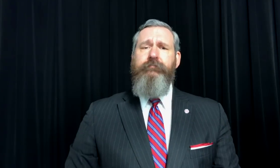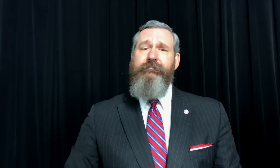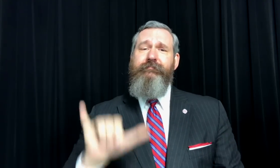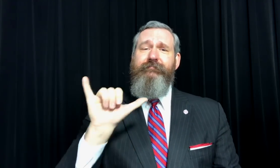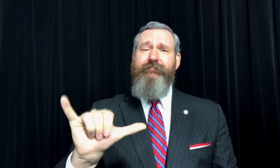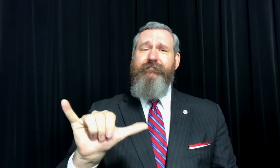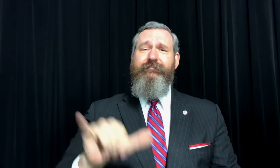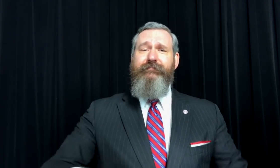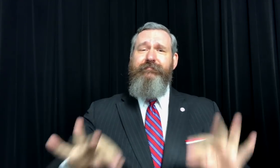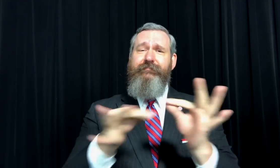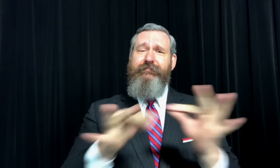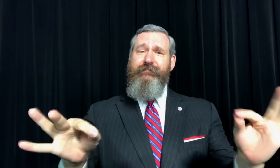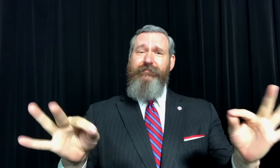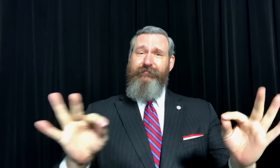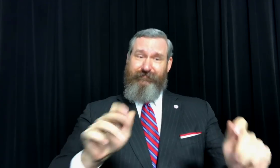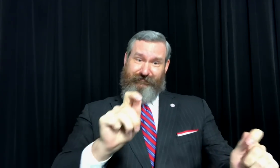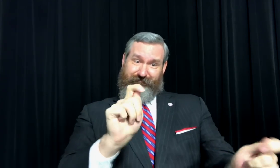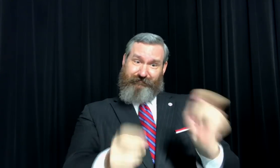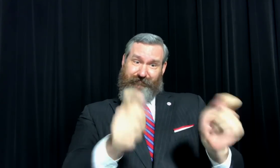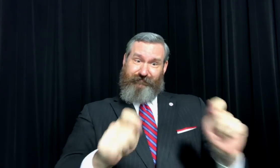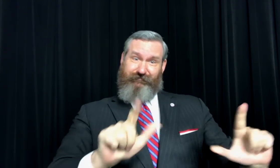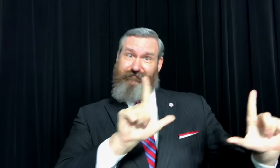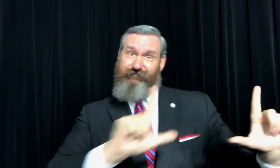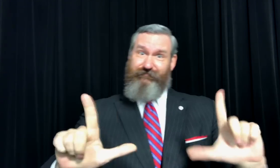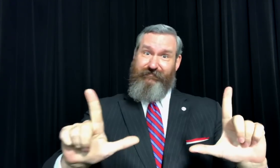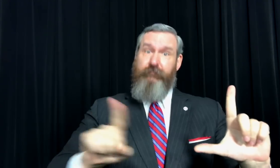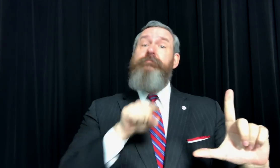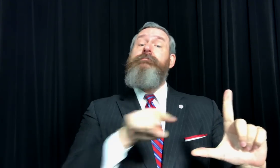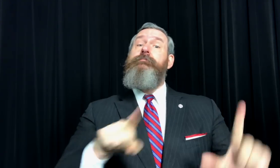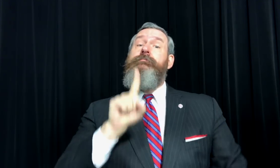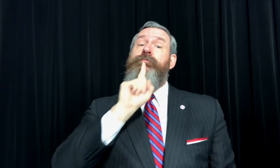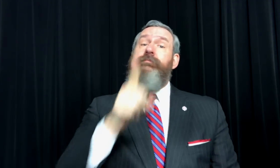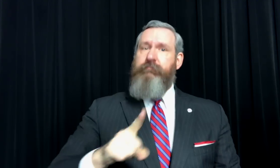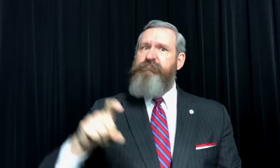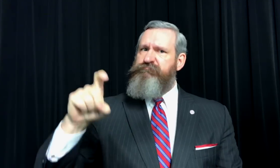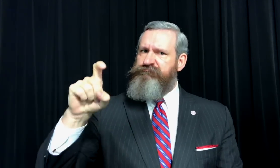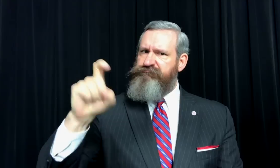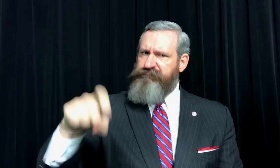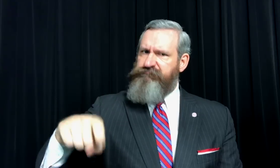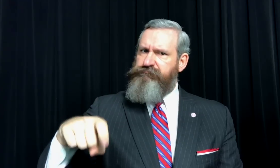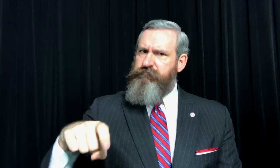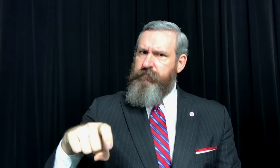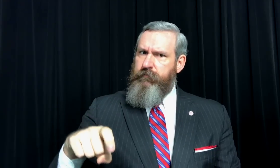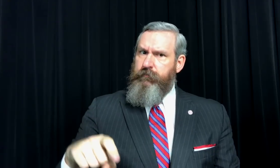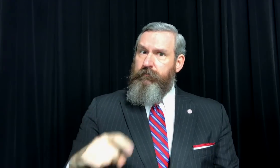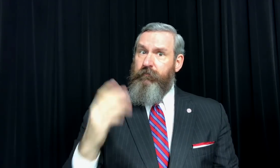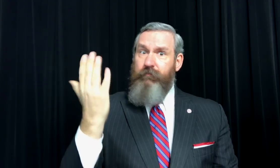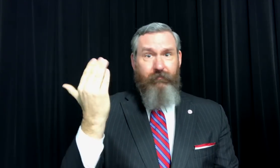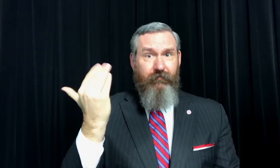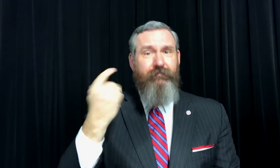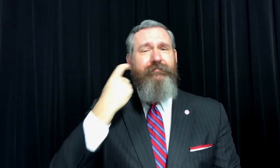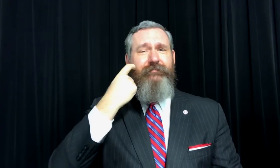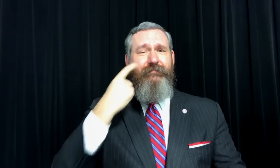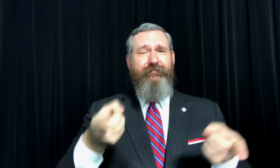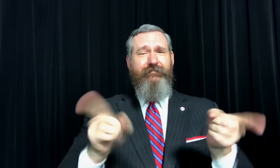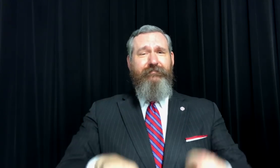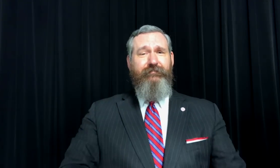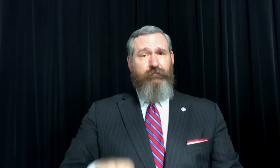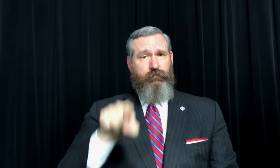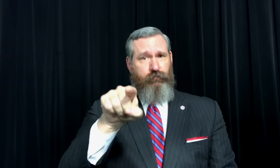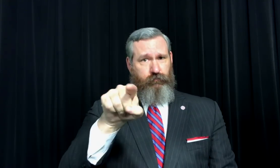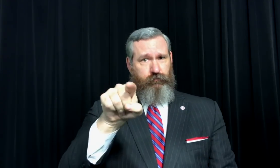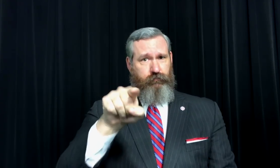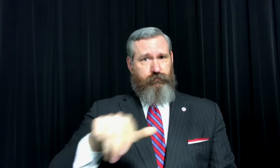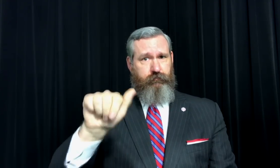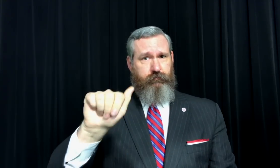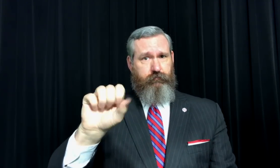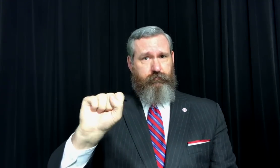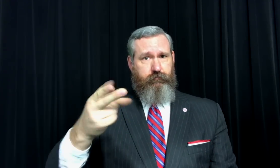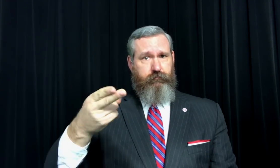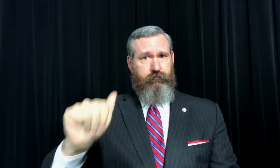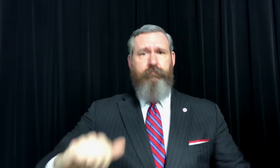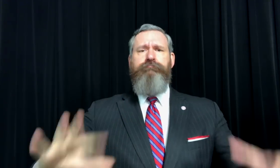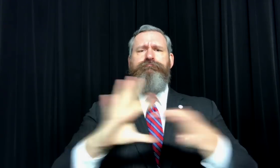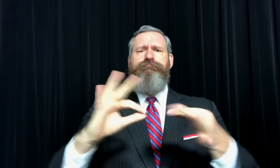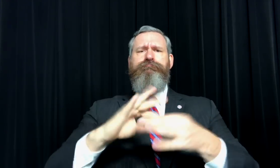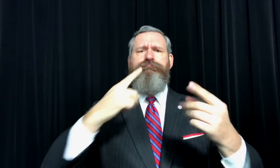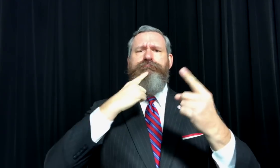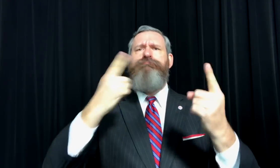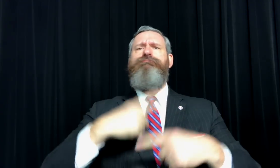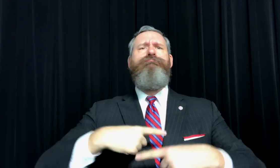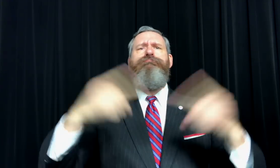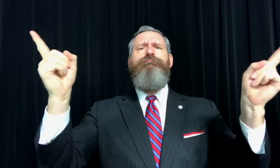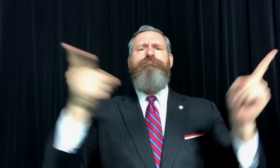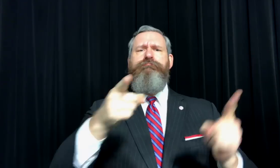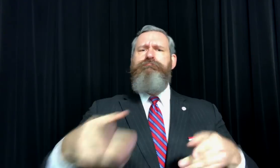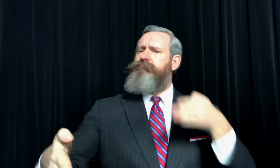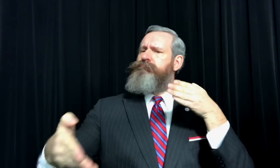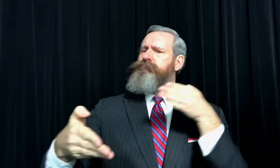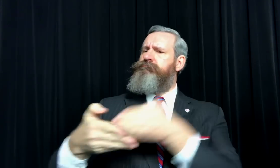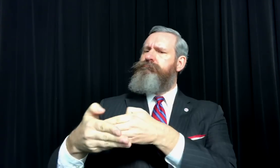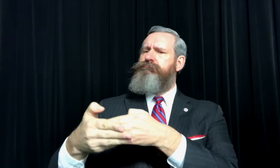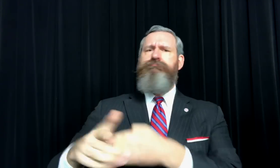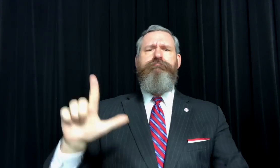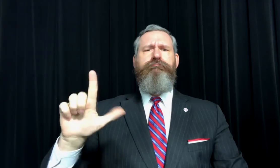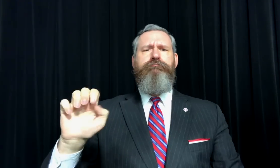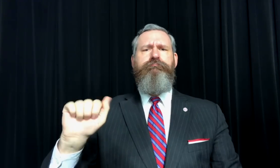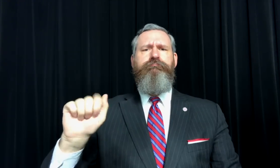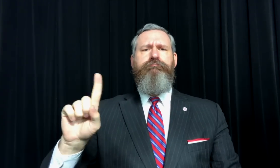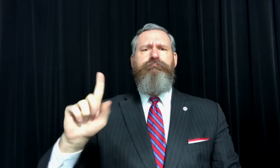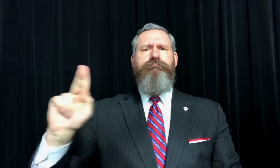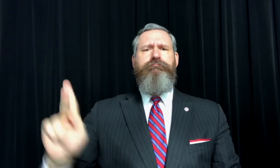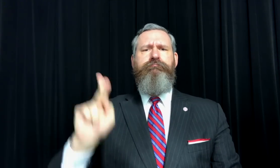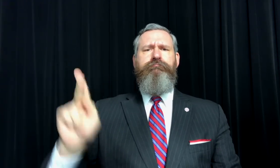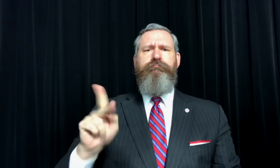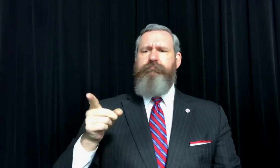Such reframing was particularly necessary given ASHA’s recent statements opposing LEAD-K,